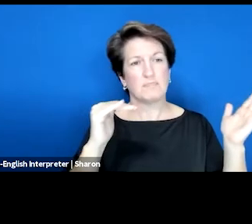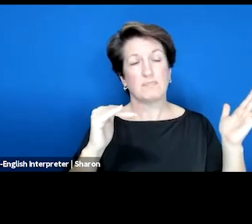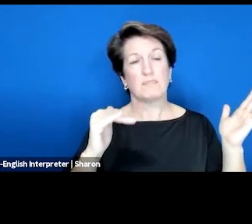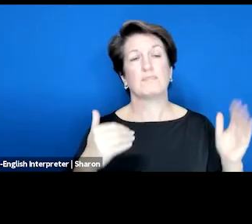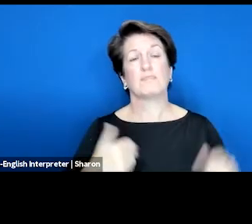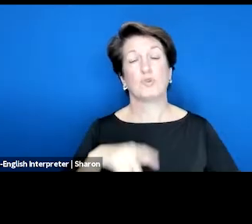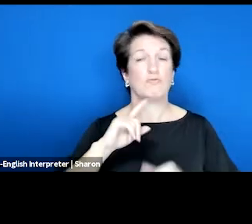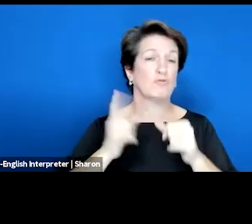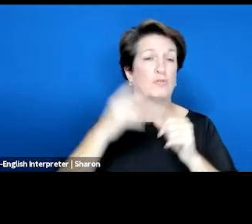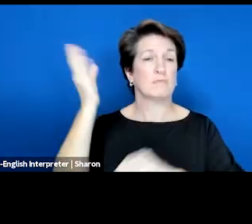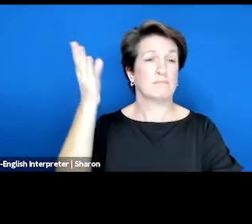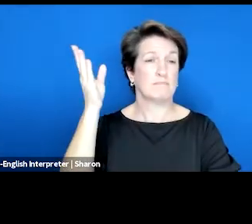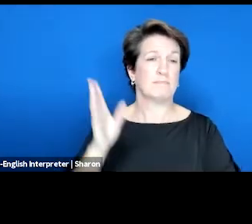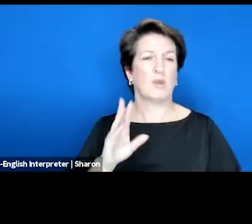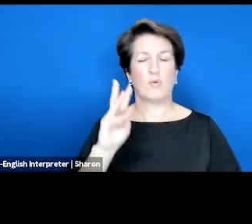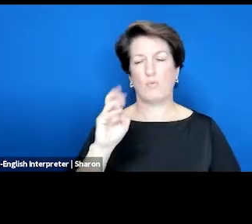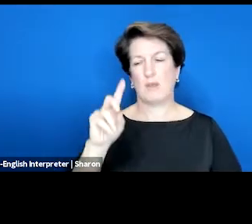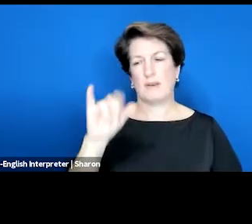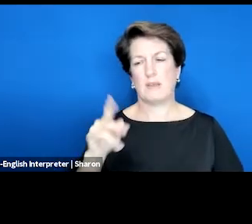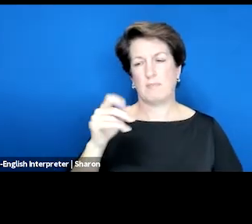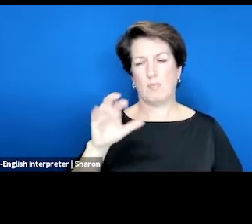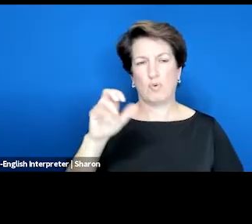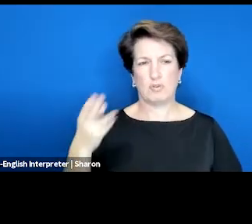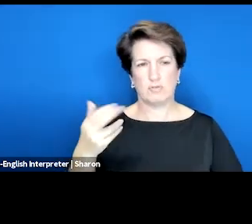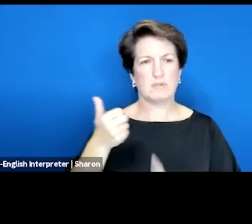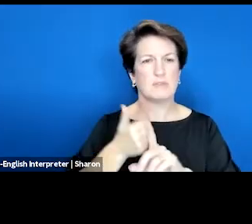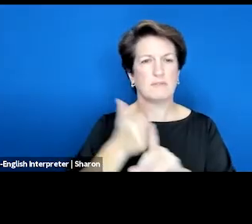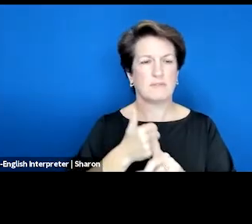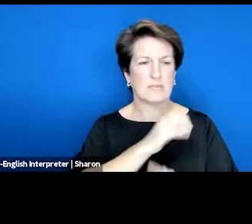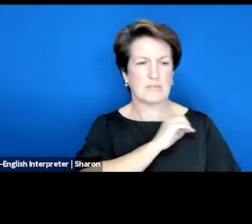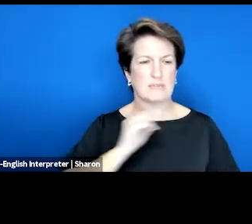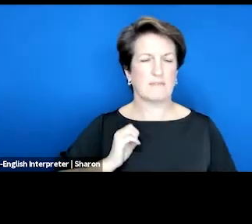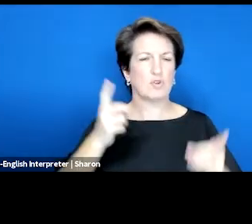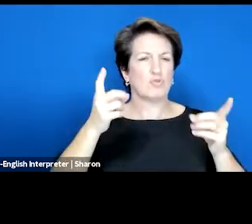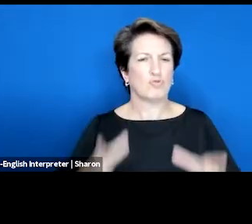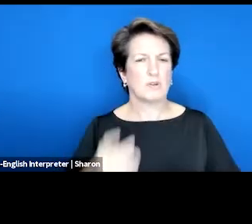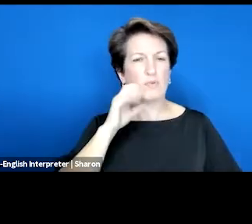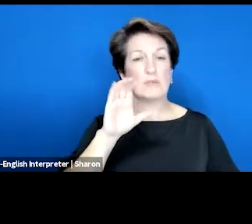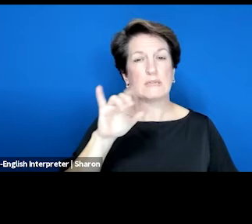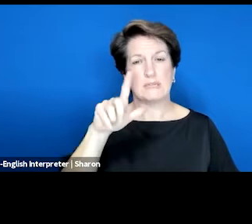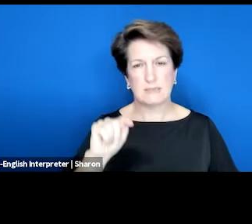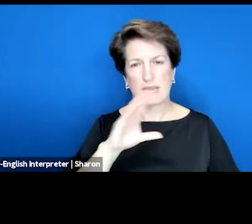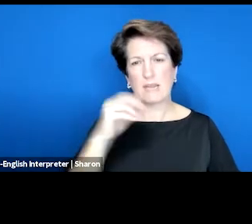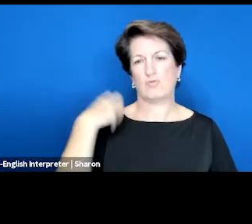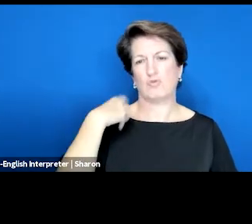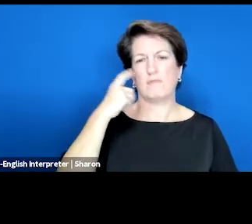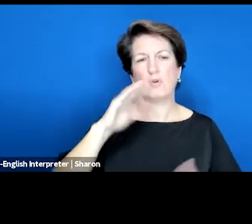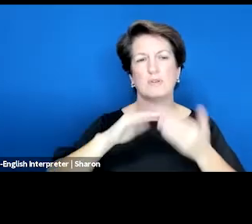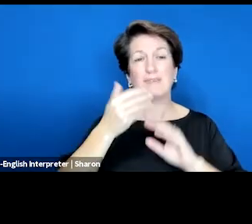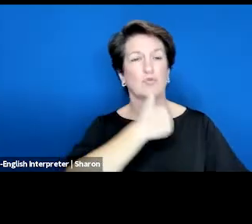we reserve the right to remove anyone from the webinar that does not follow these guidelines, thank